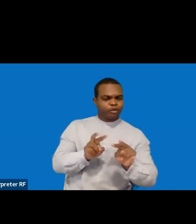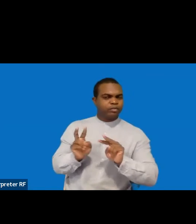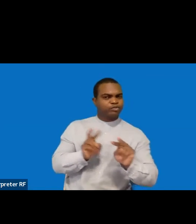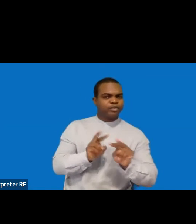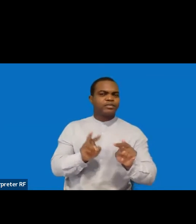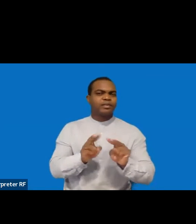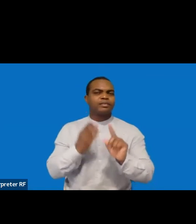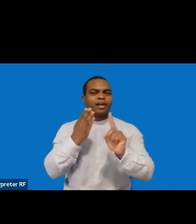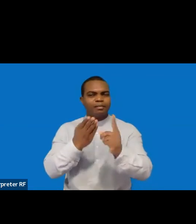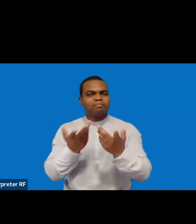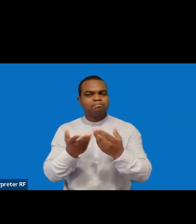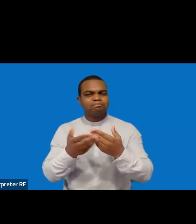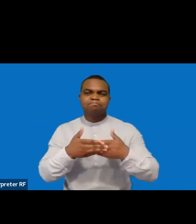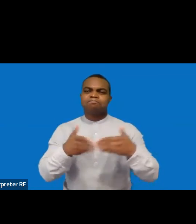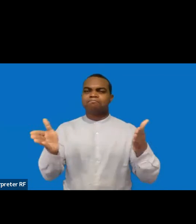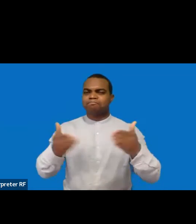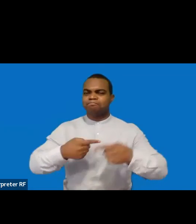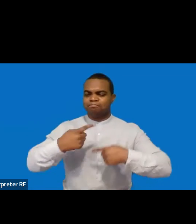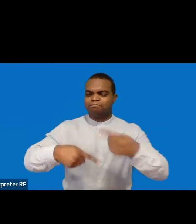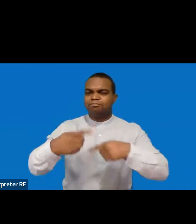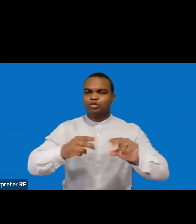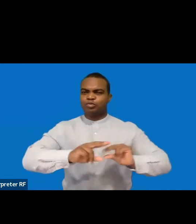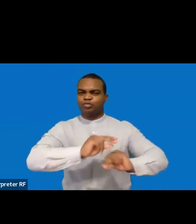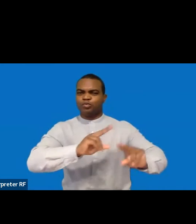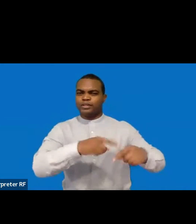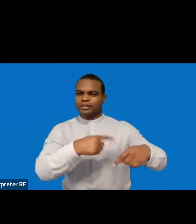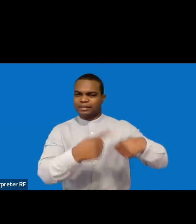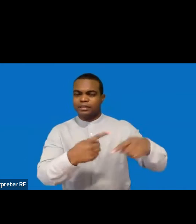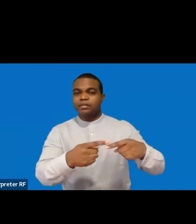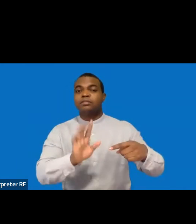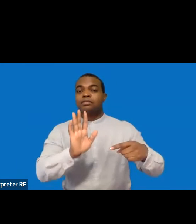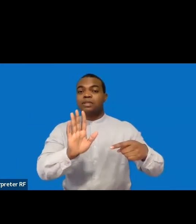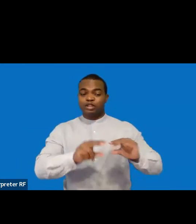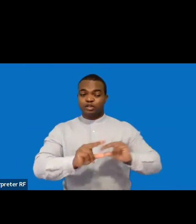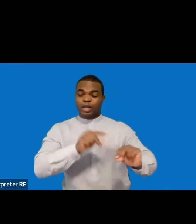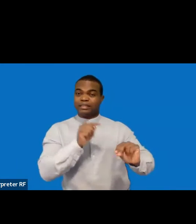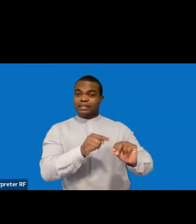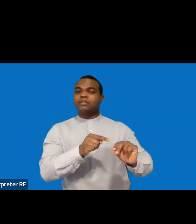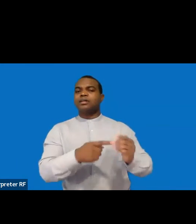If you have a technical issue, my colleague Raquel (thank you!) will help you solve it.